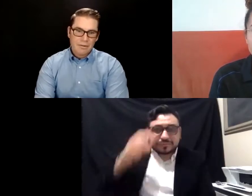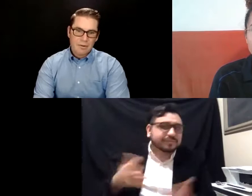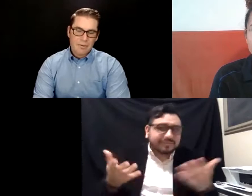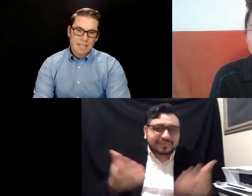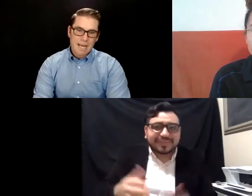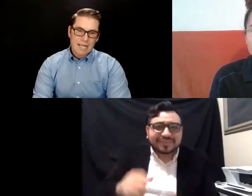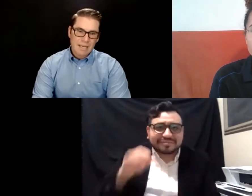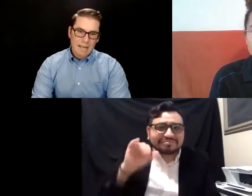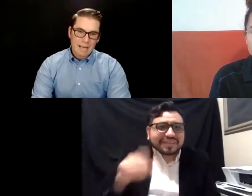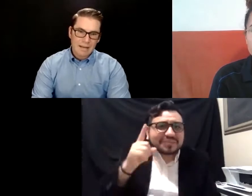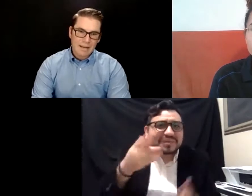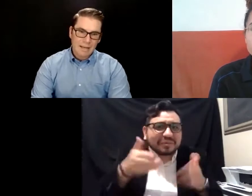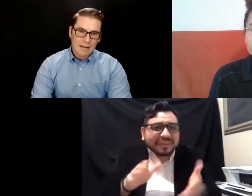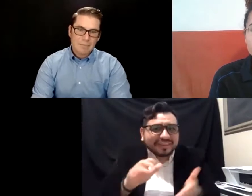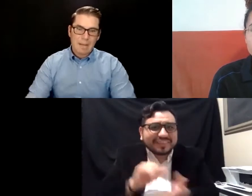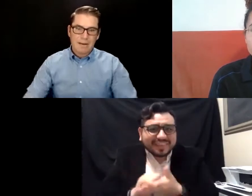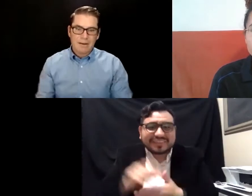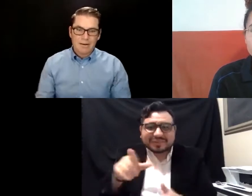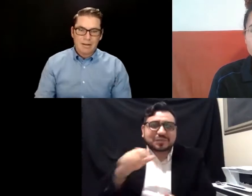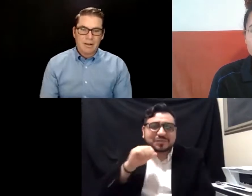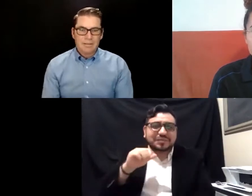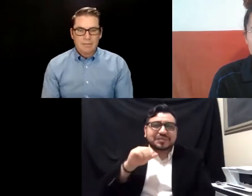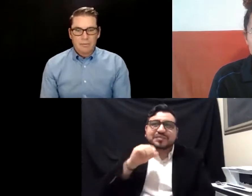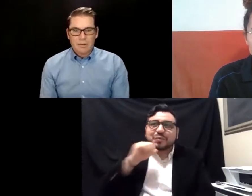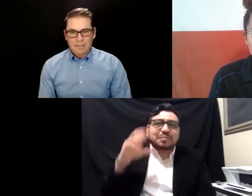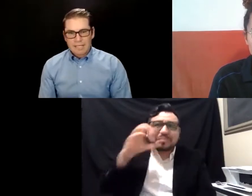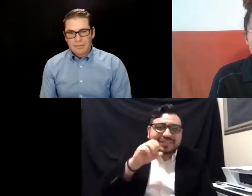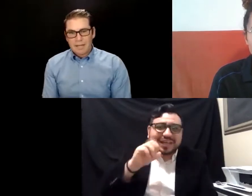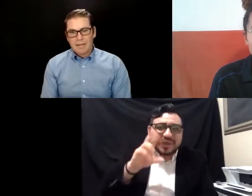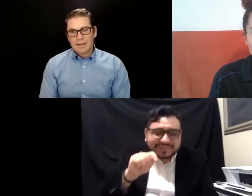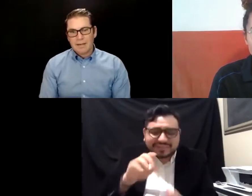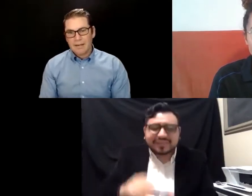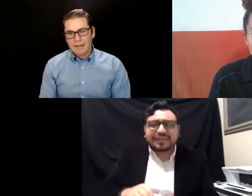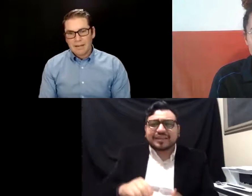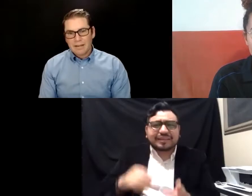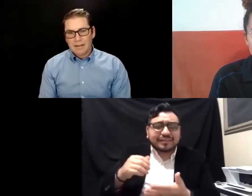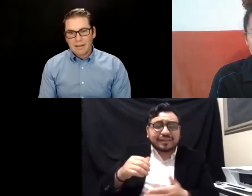Or with signing and it'll expand their their knowledge of the world. And that's a way.